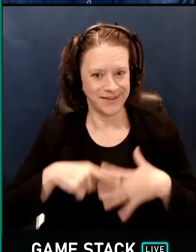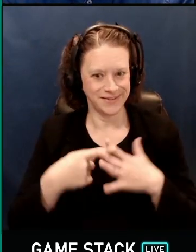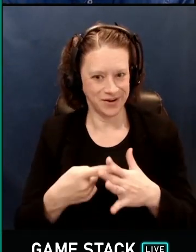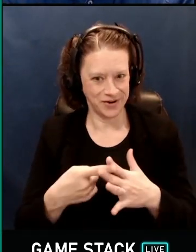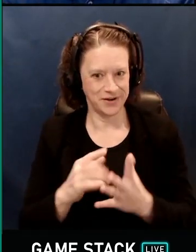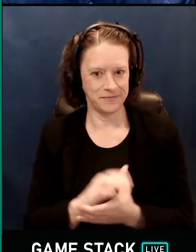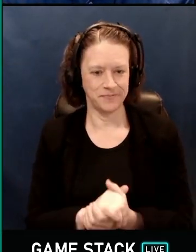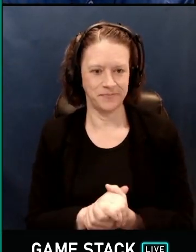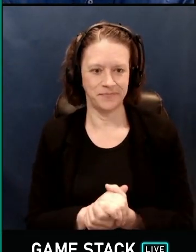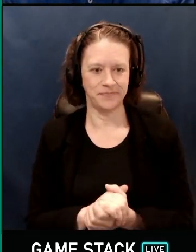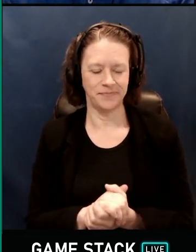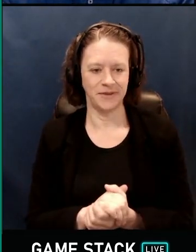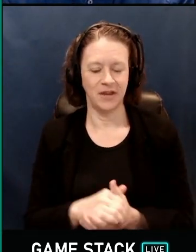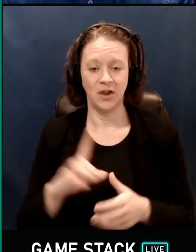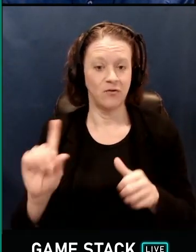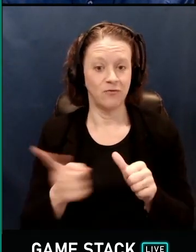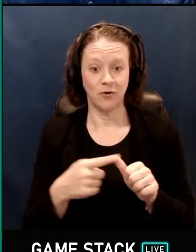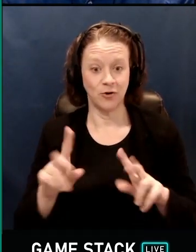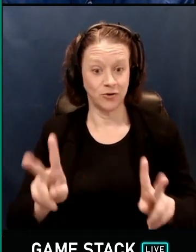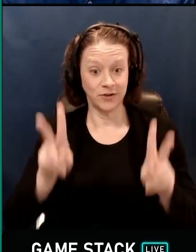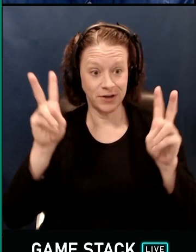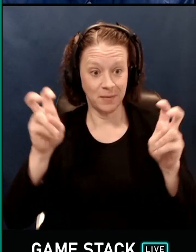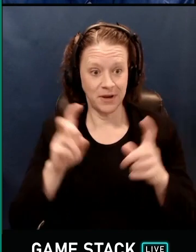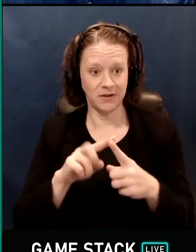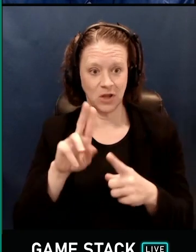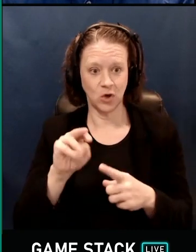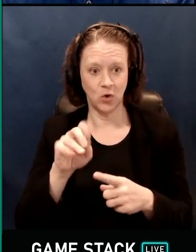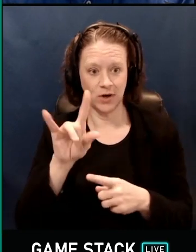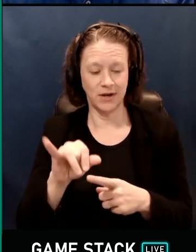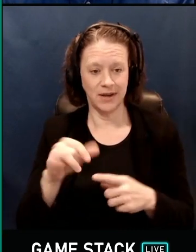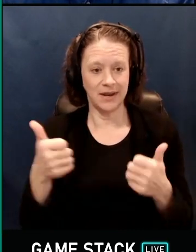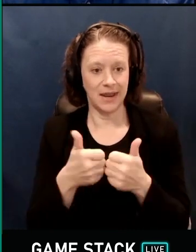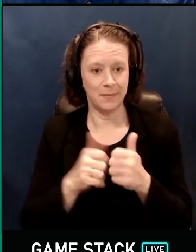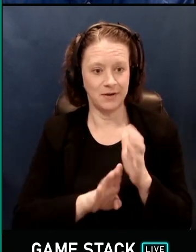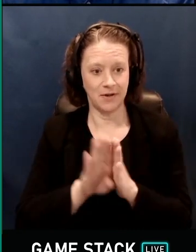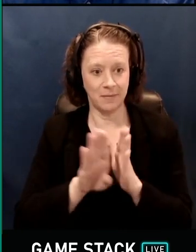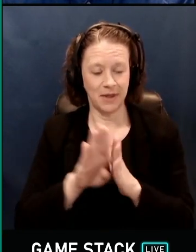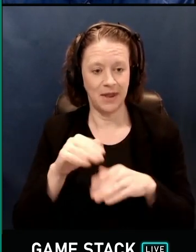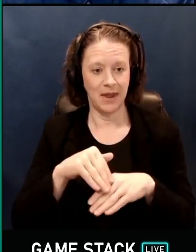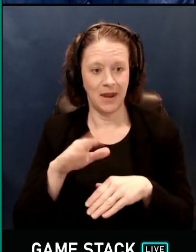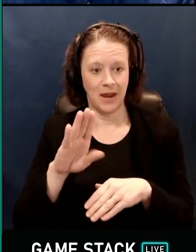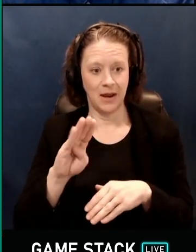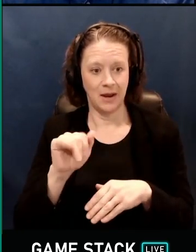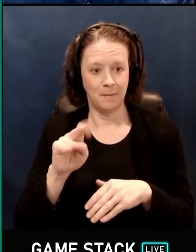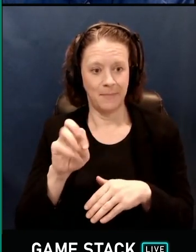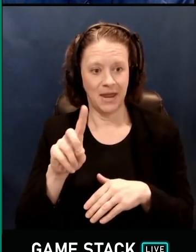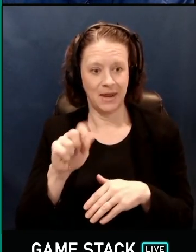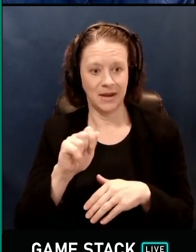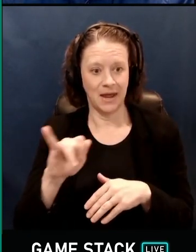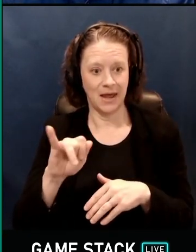The first topic is Unity game development at Bandai Namco Studios, BNS in short,